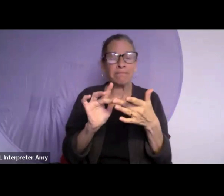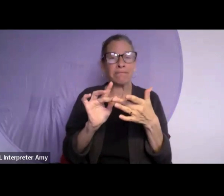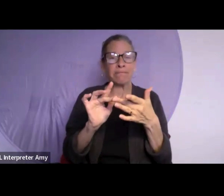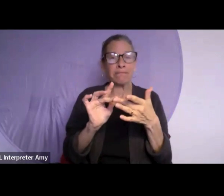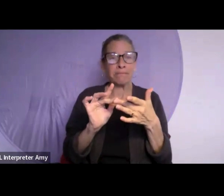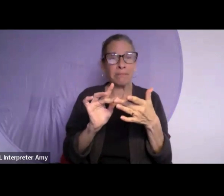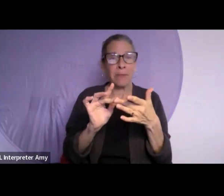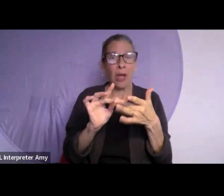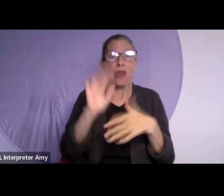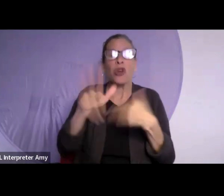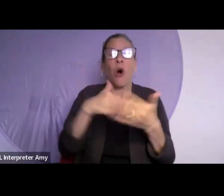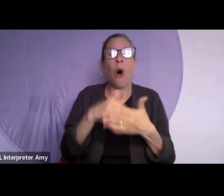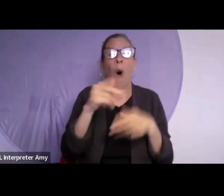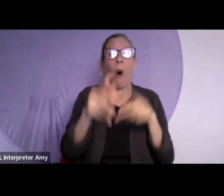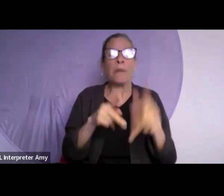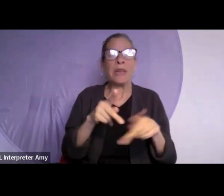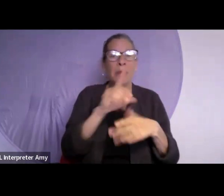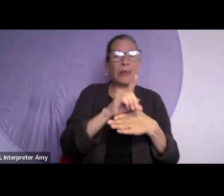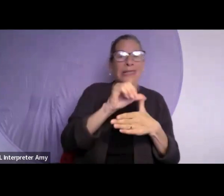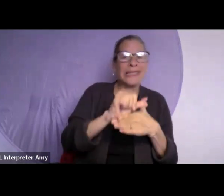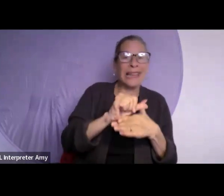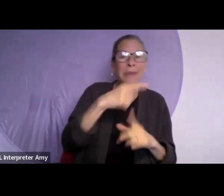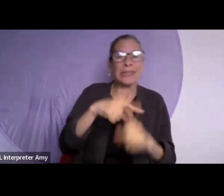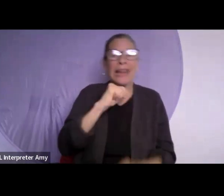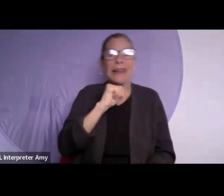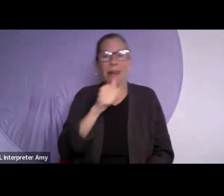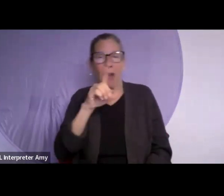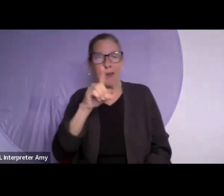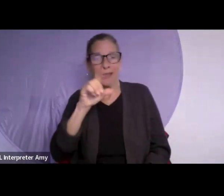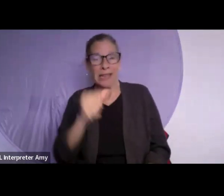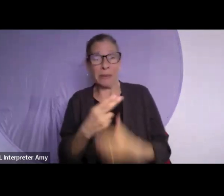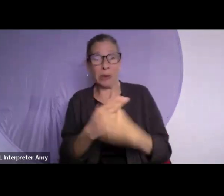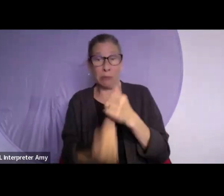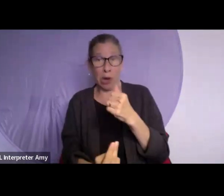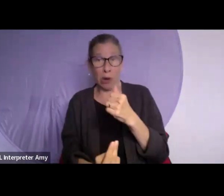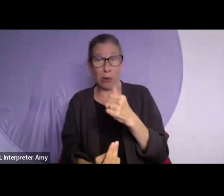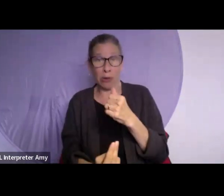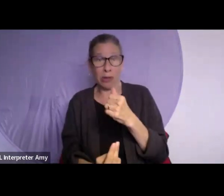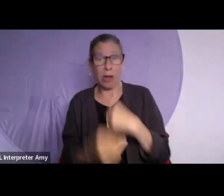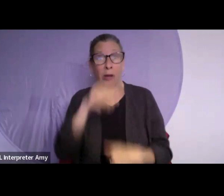outsiders as well. I love talking about film so if anybody